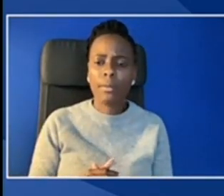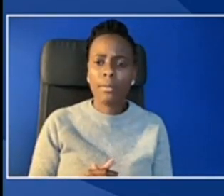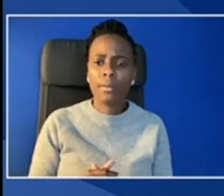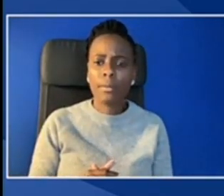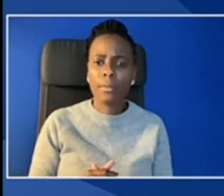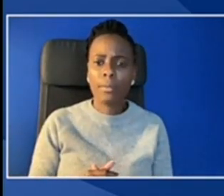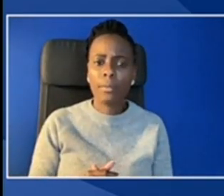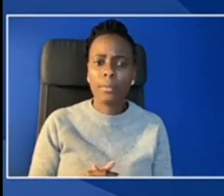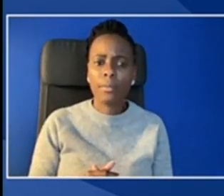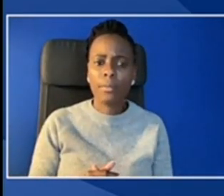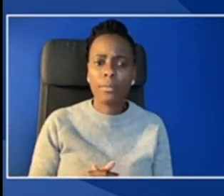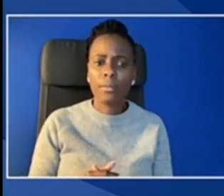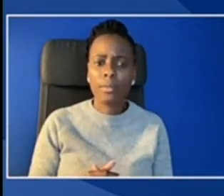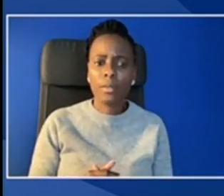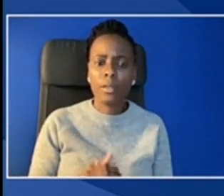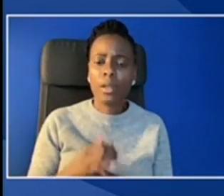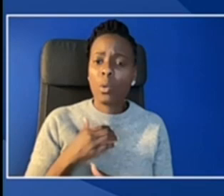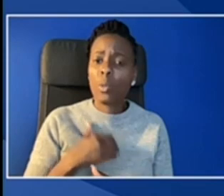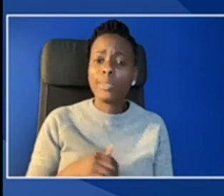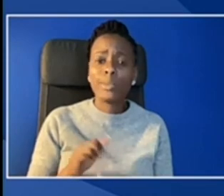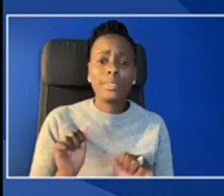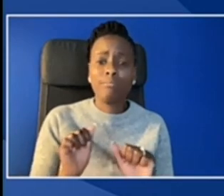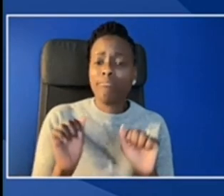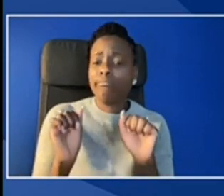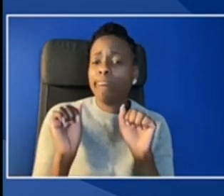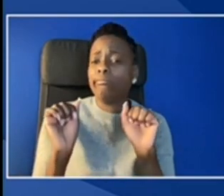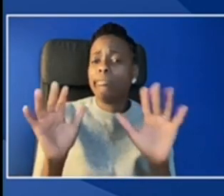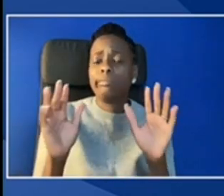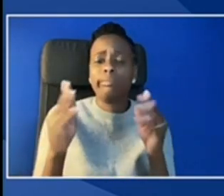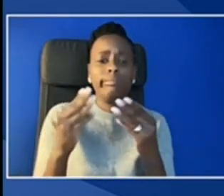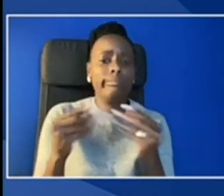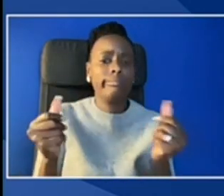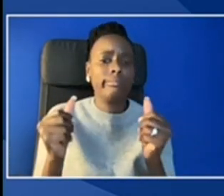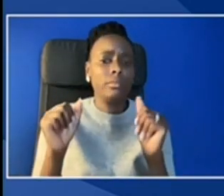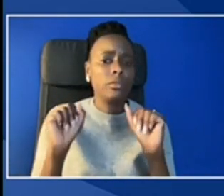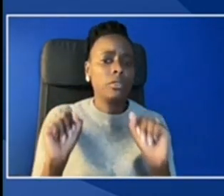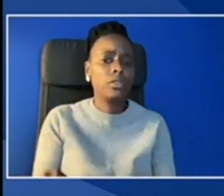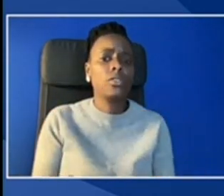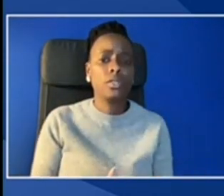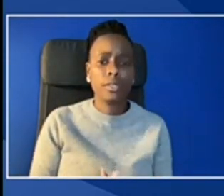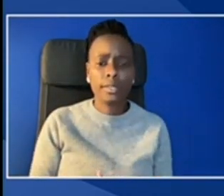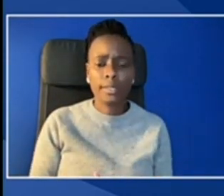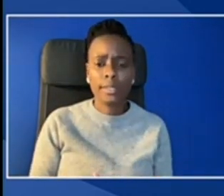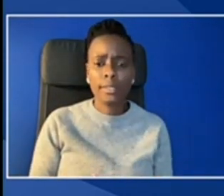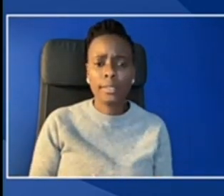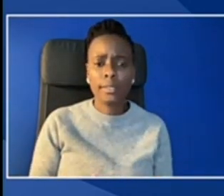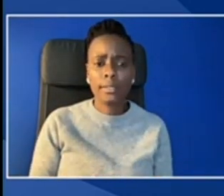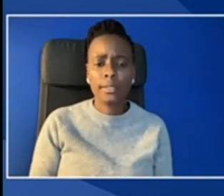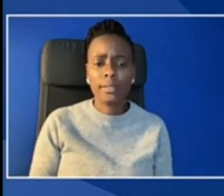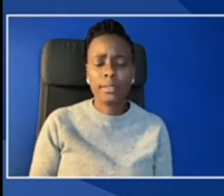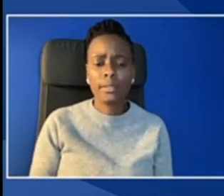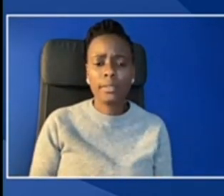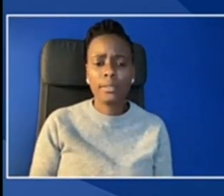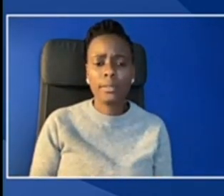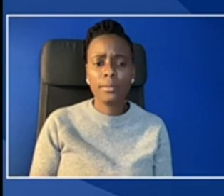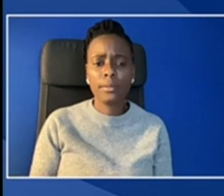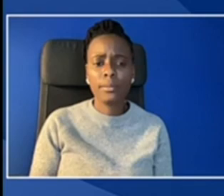some kind of magic wand. I just wish to just make these student loans go away. But it just seems like I can't, and I'm-